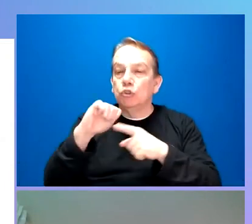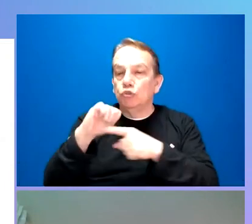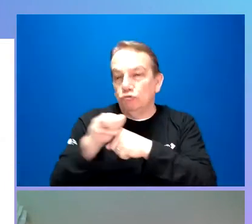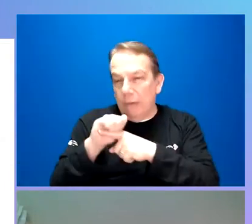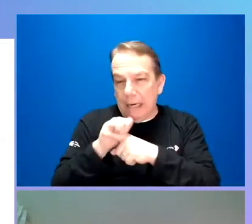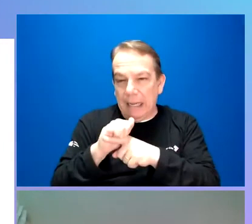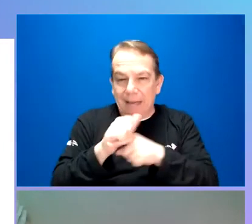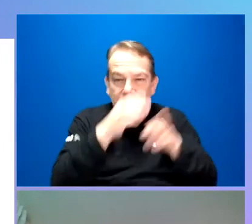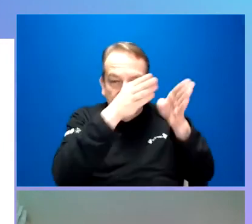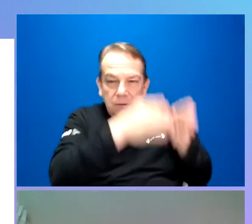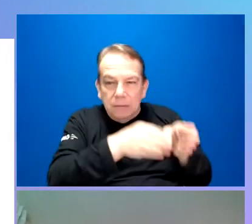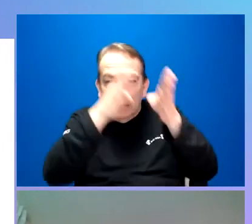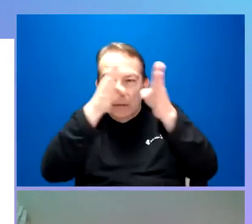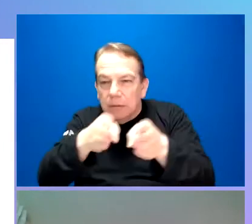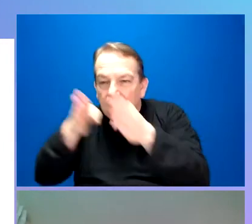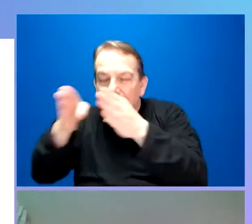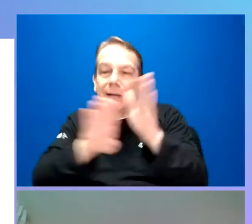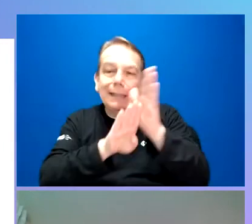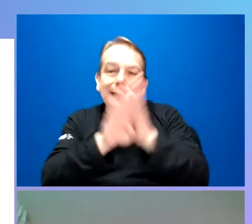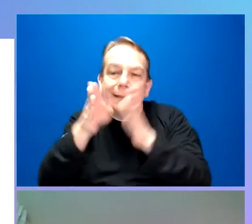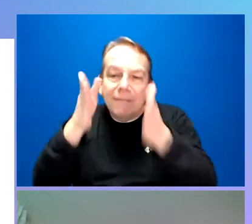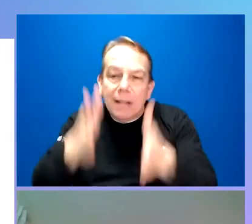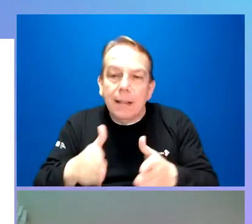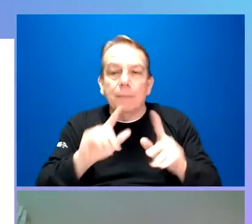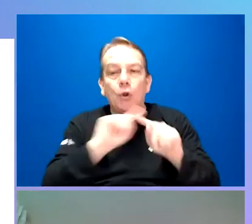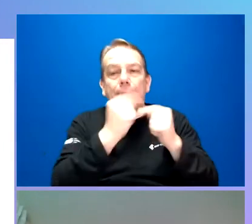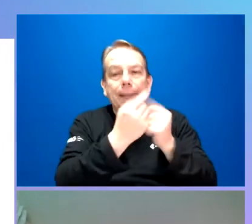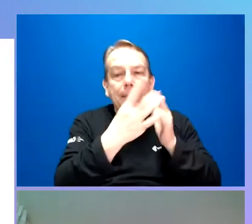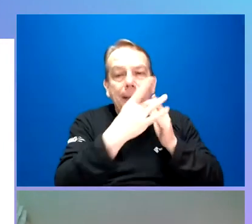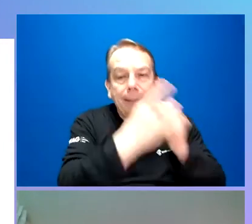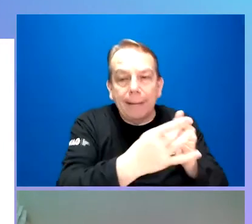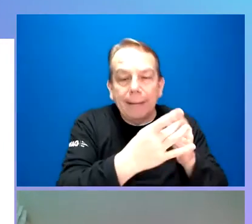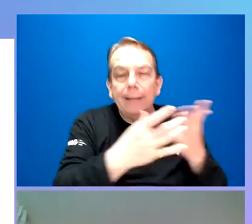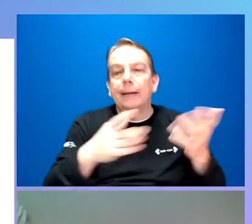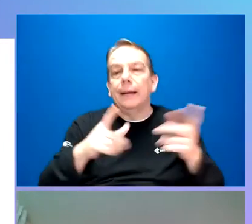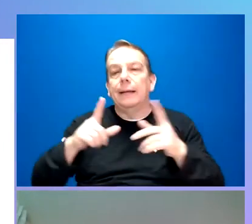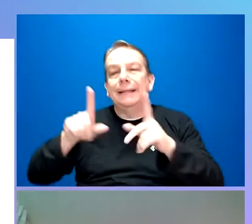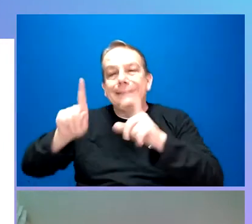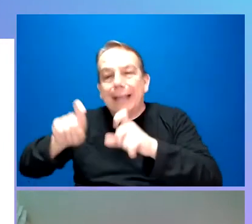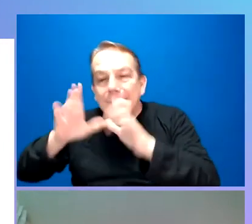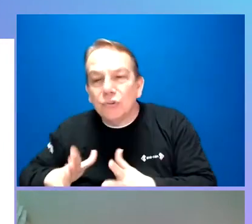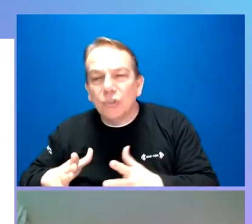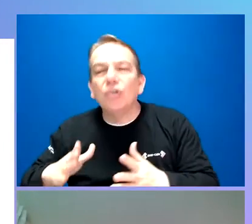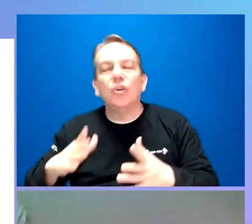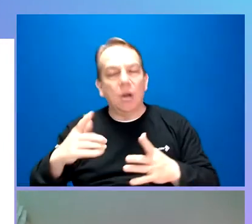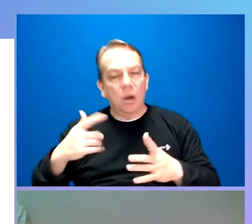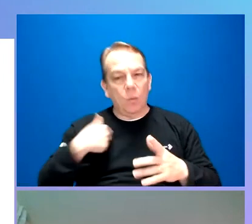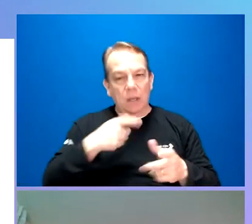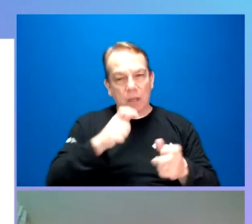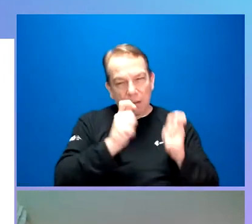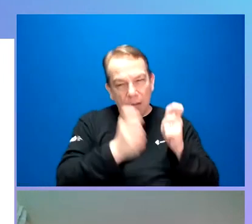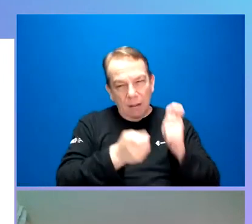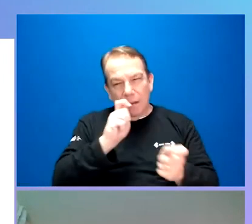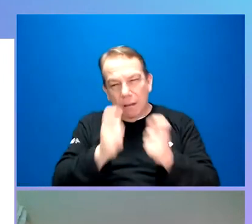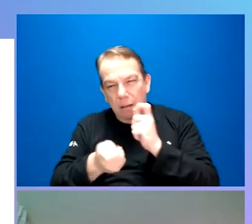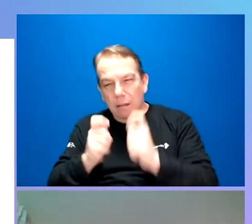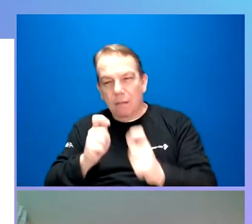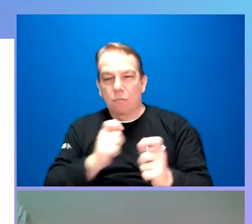them, and we kept, uh, and we kept, uh, we changed the cadence